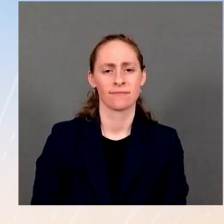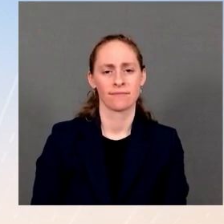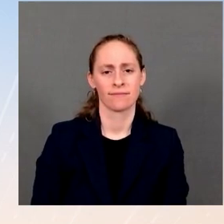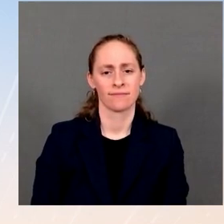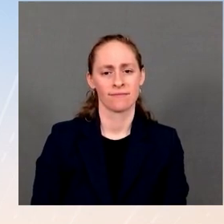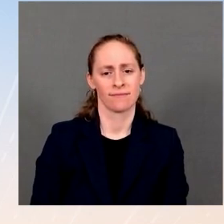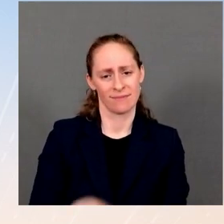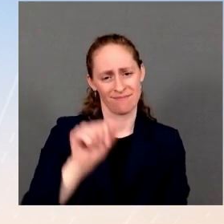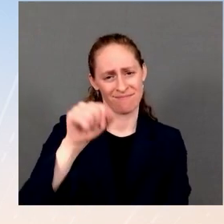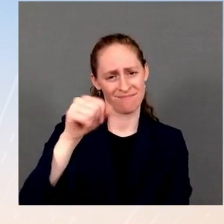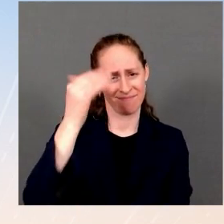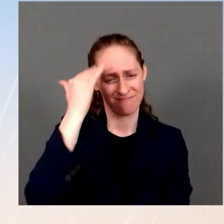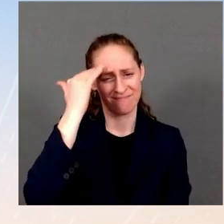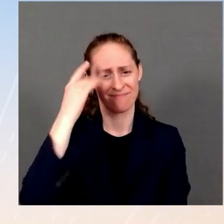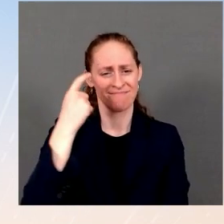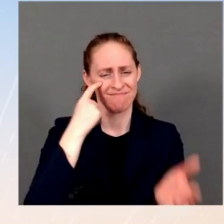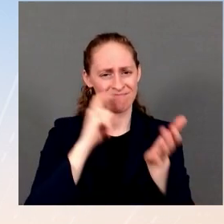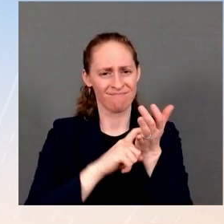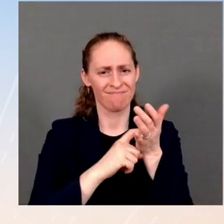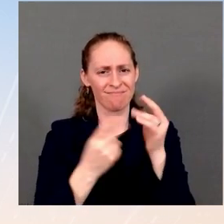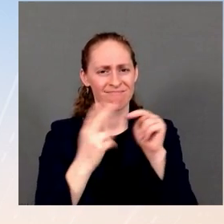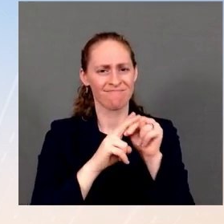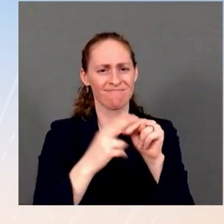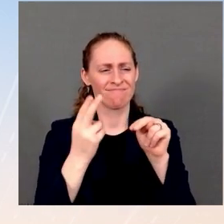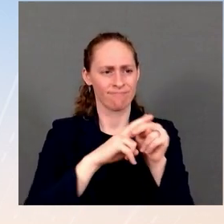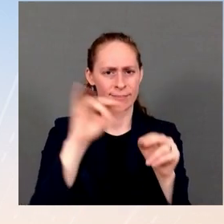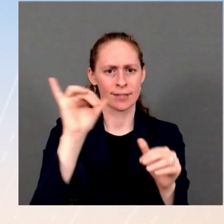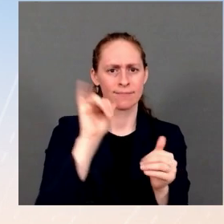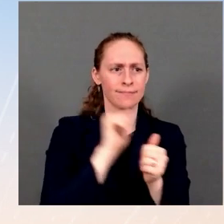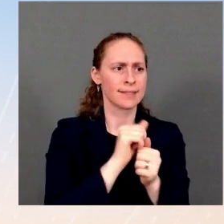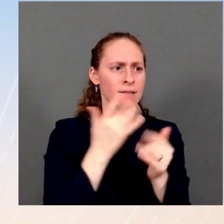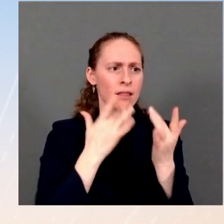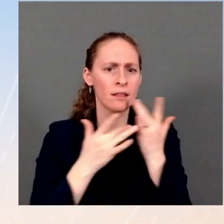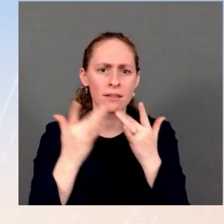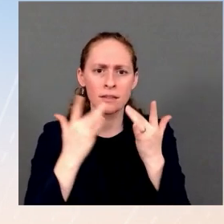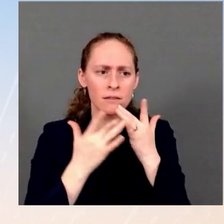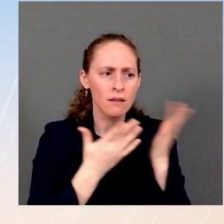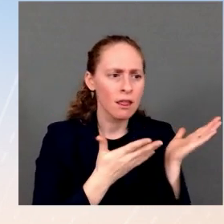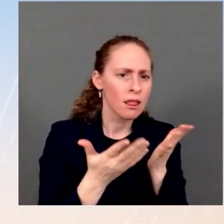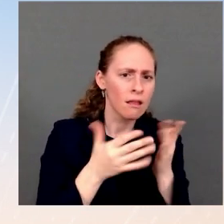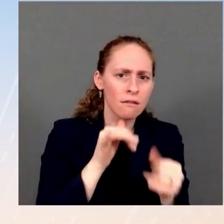along with every other developed economy. Fighting that inflation and lowering costs